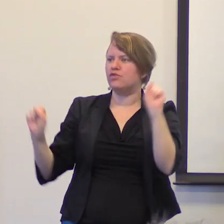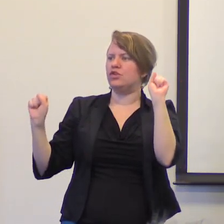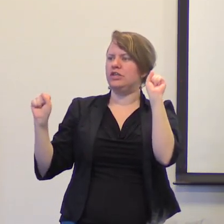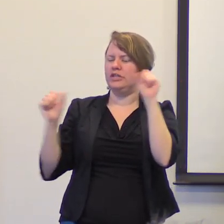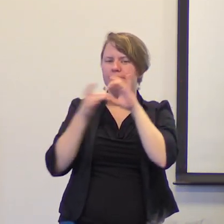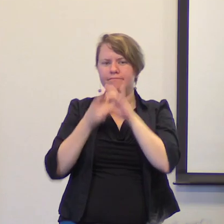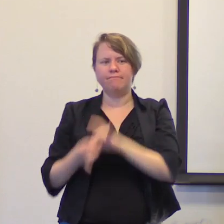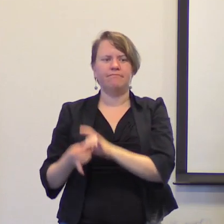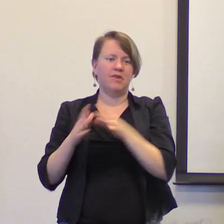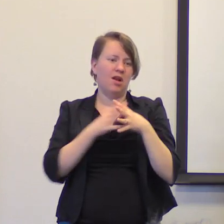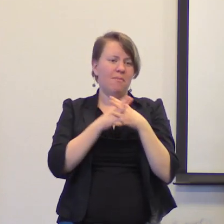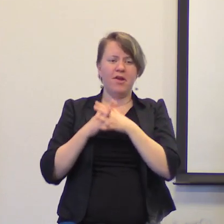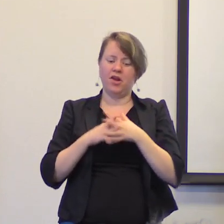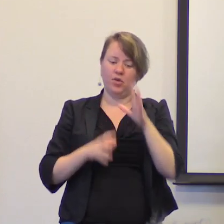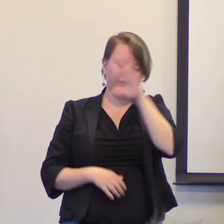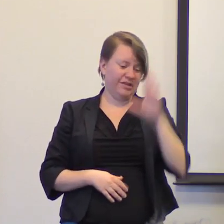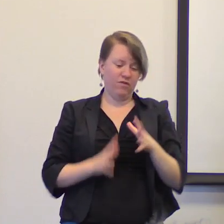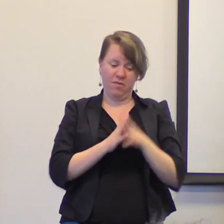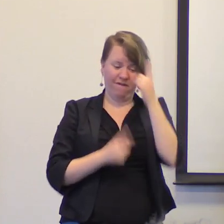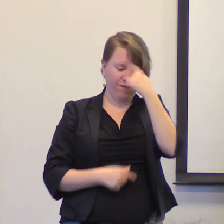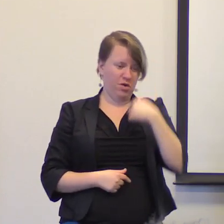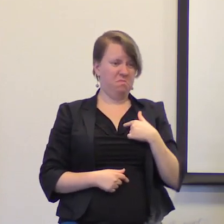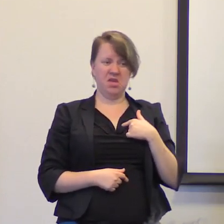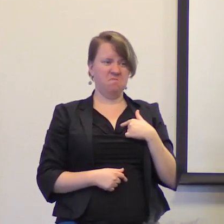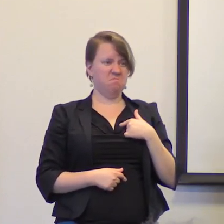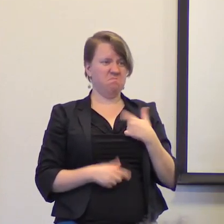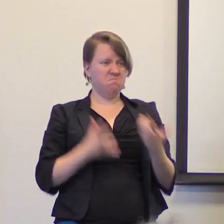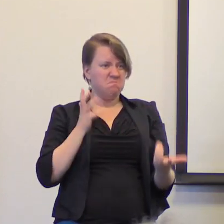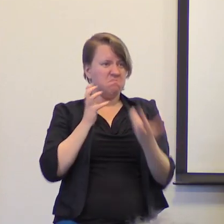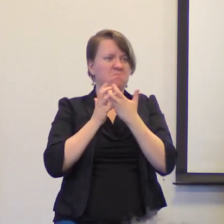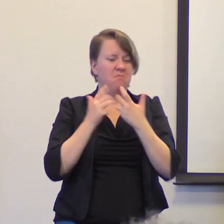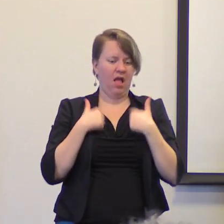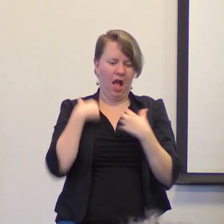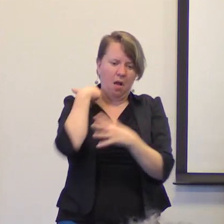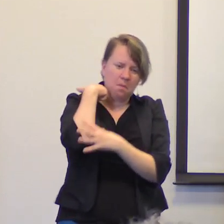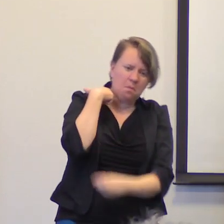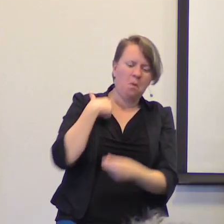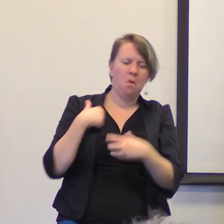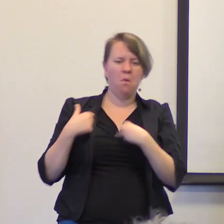Parens: America never was America to me. I am the poor white, fooled and pushed apart,